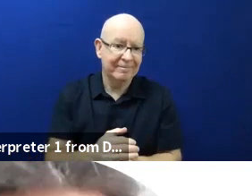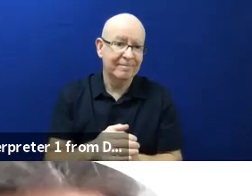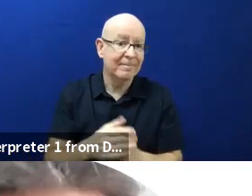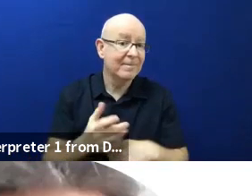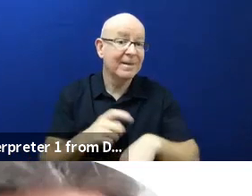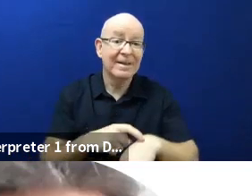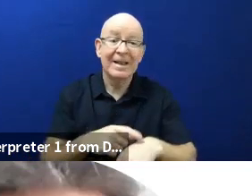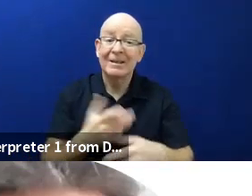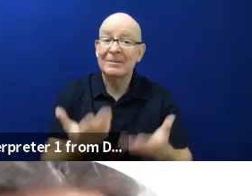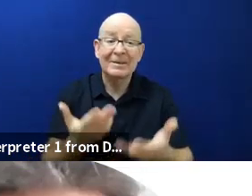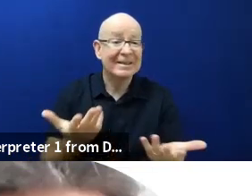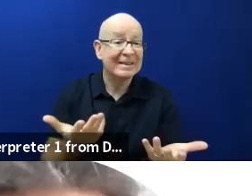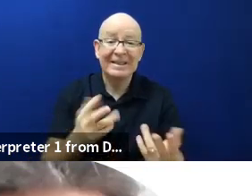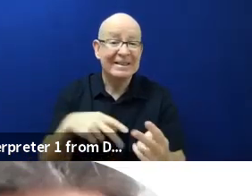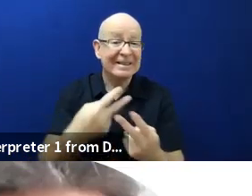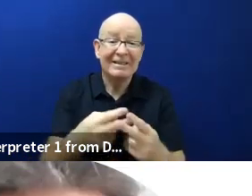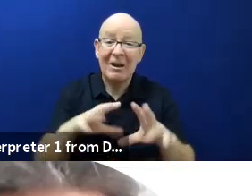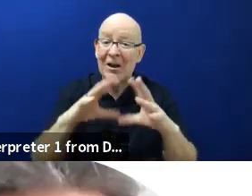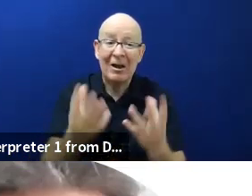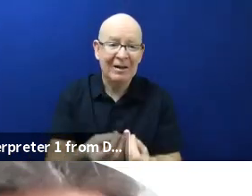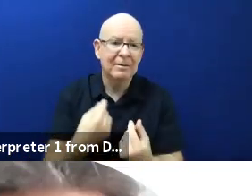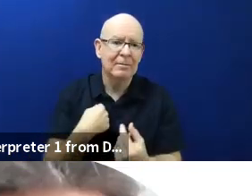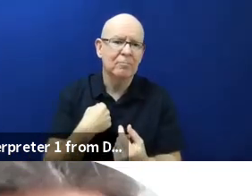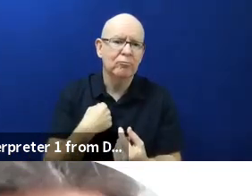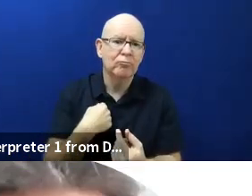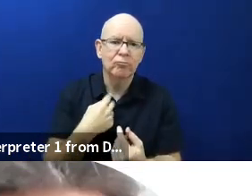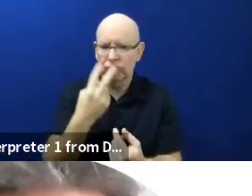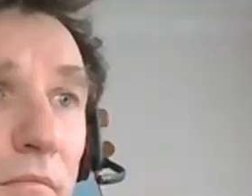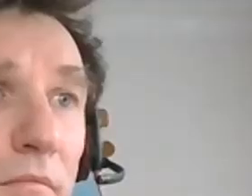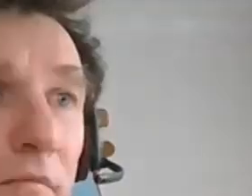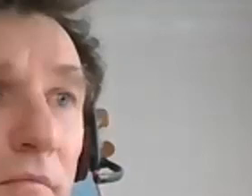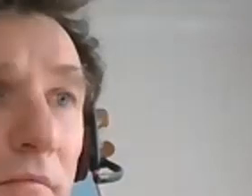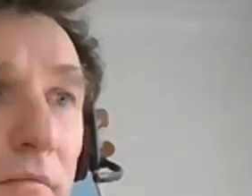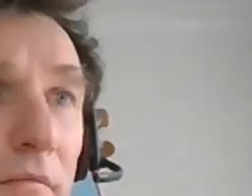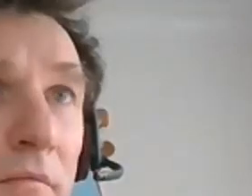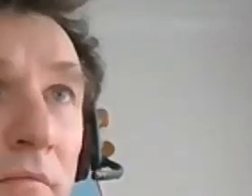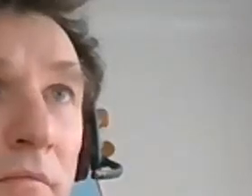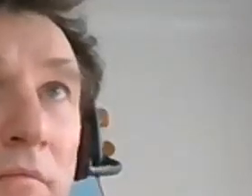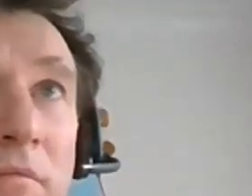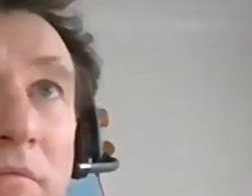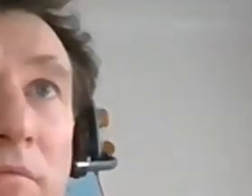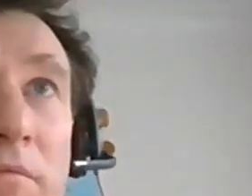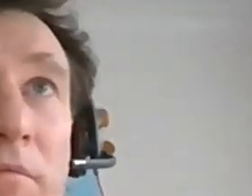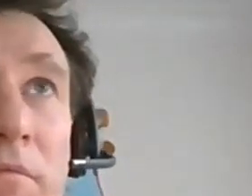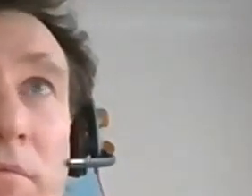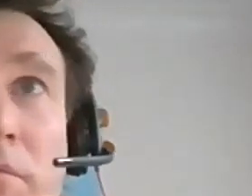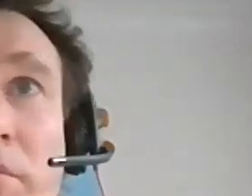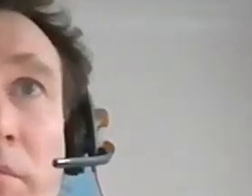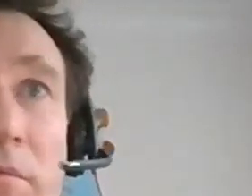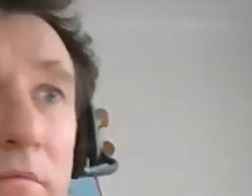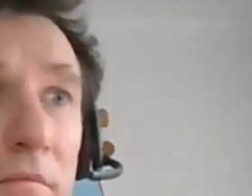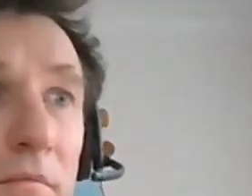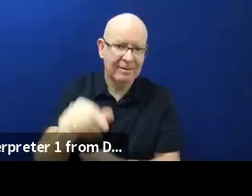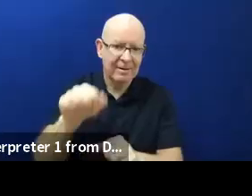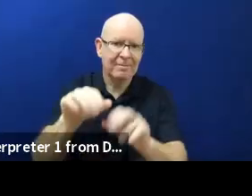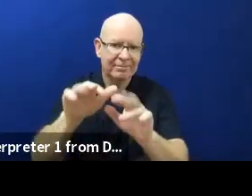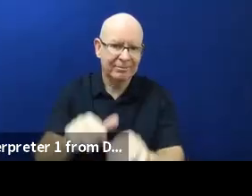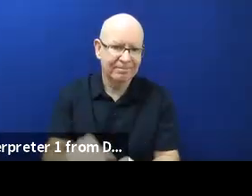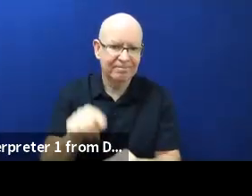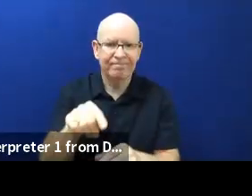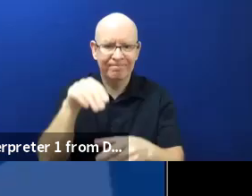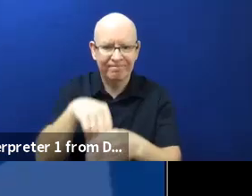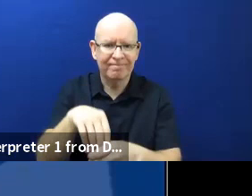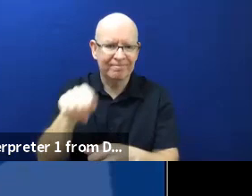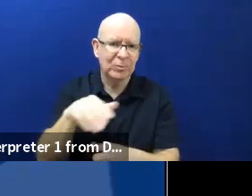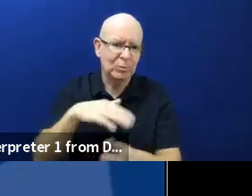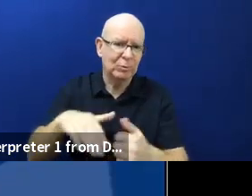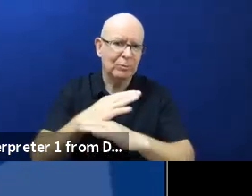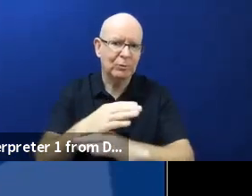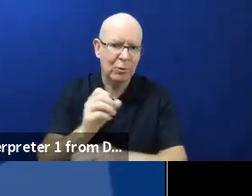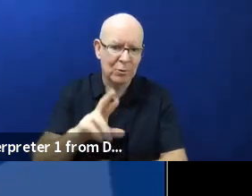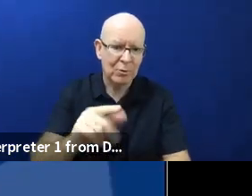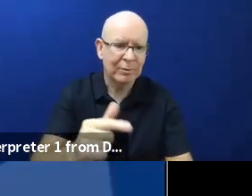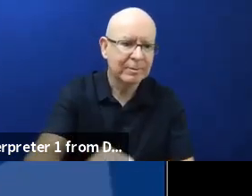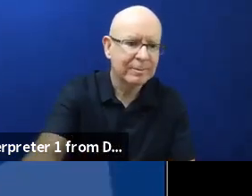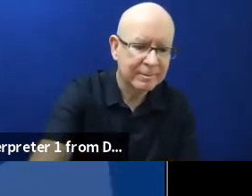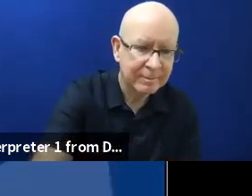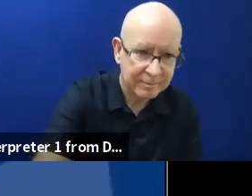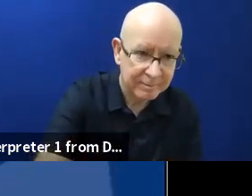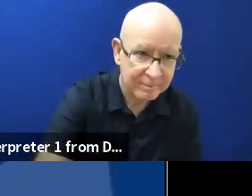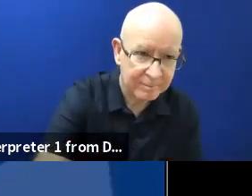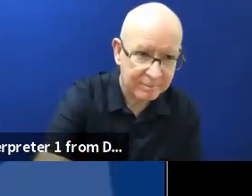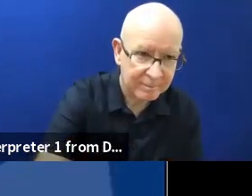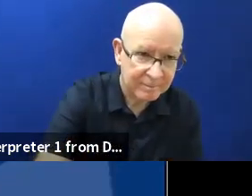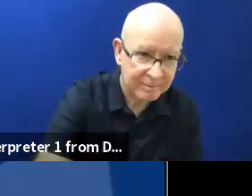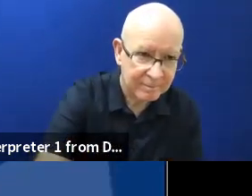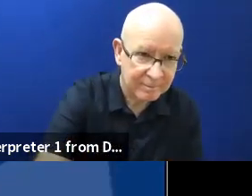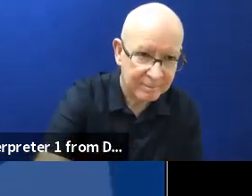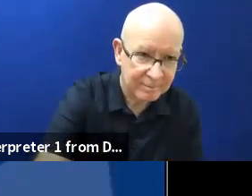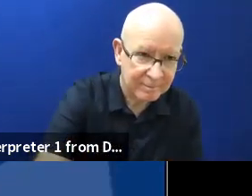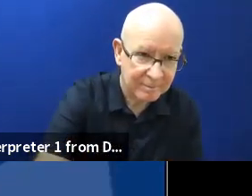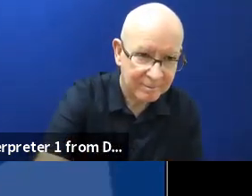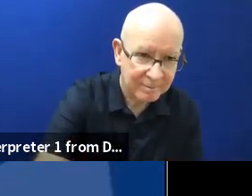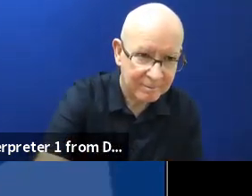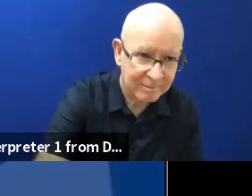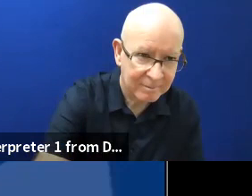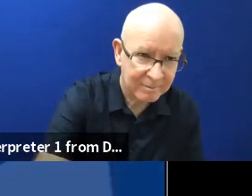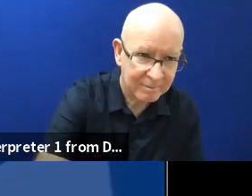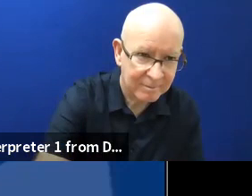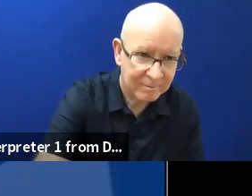thank you Alex. Thank you very much, Felicity and thanks for all of you to join us